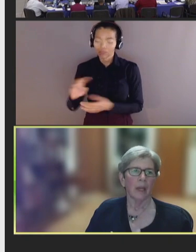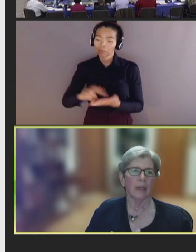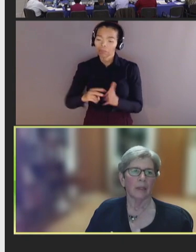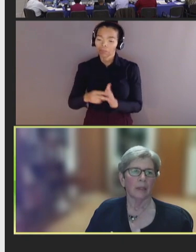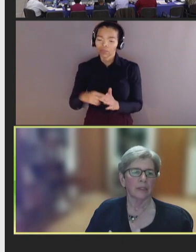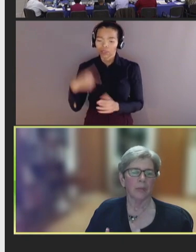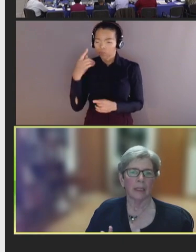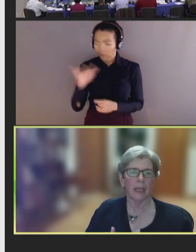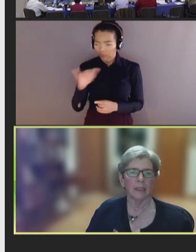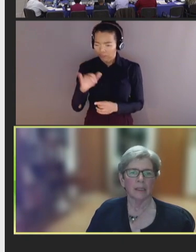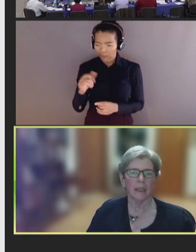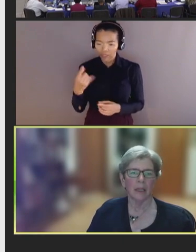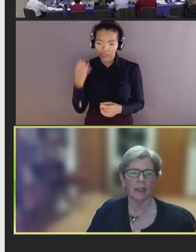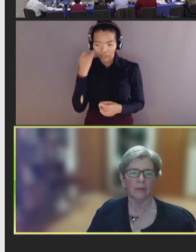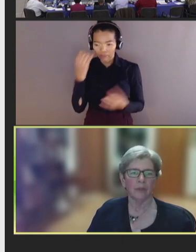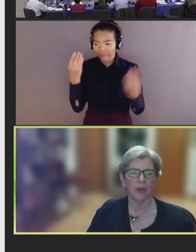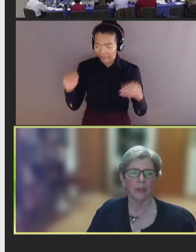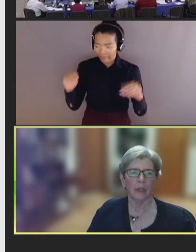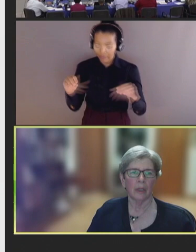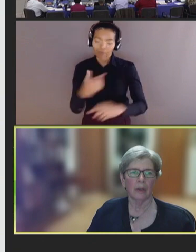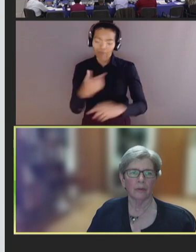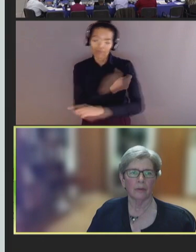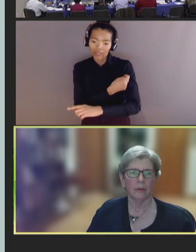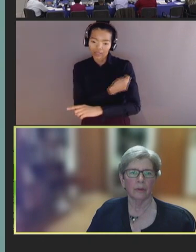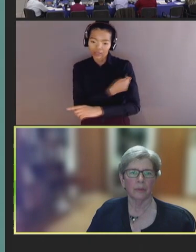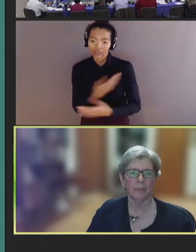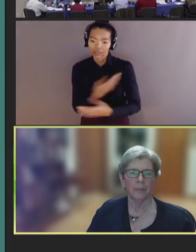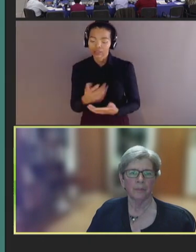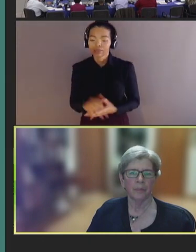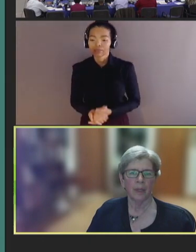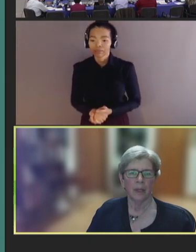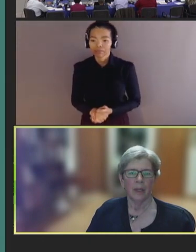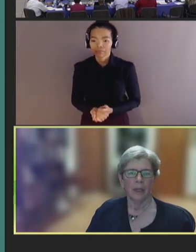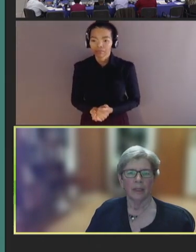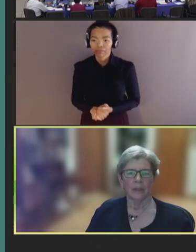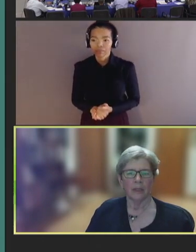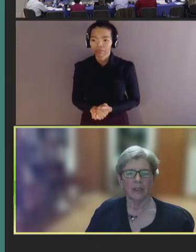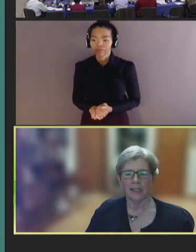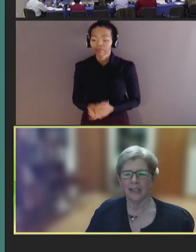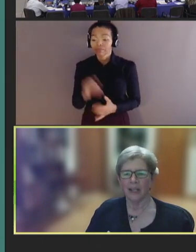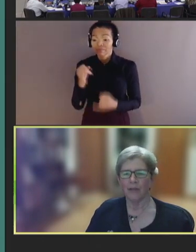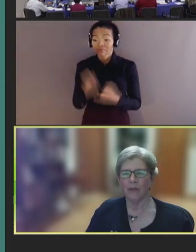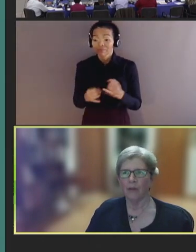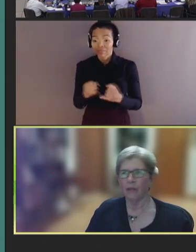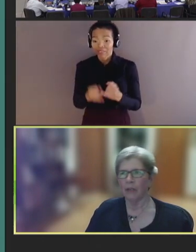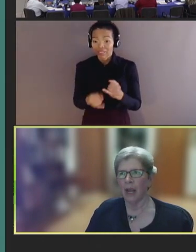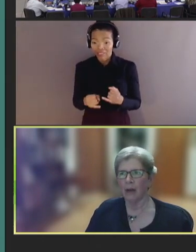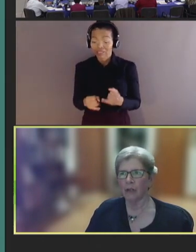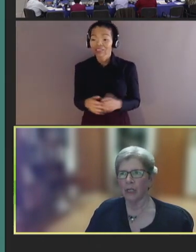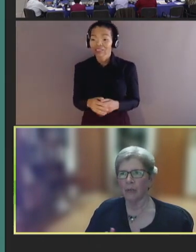I think that's my last slide. Go to the next. This is a favorite African